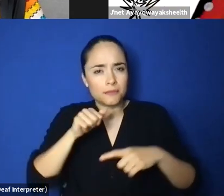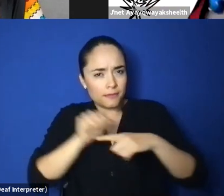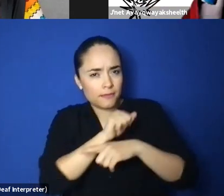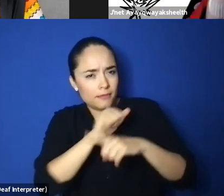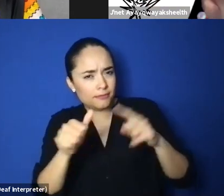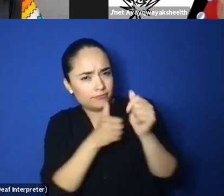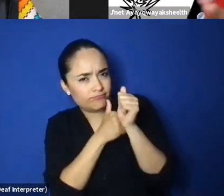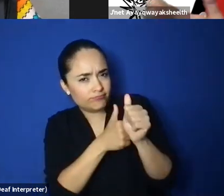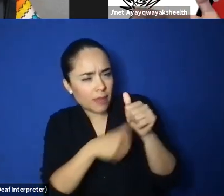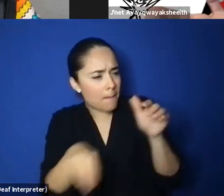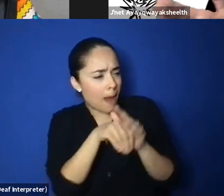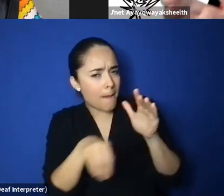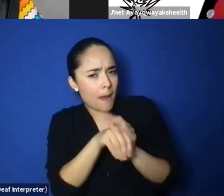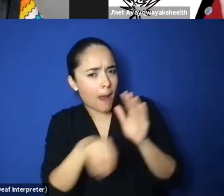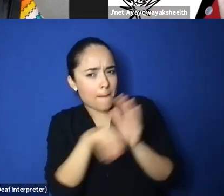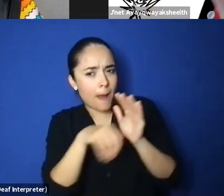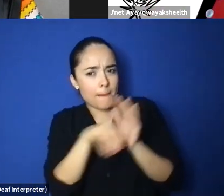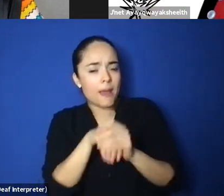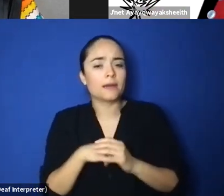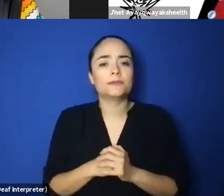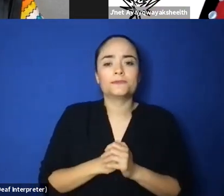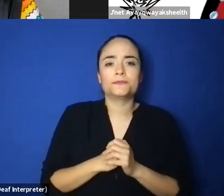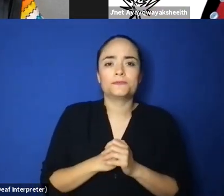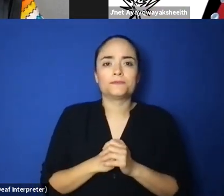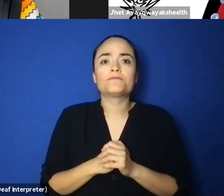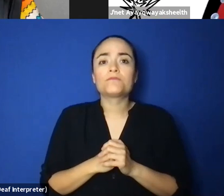we do one last dance together, we're going to challenge people to go faster, because we actually